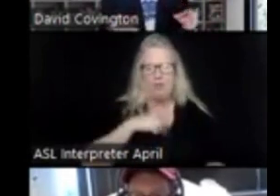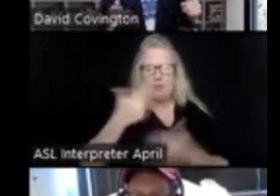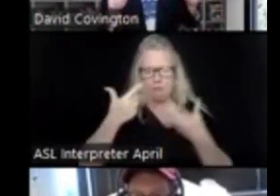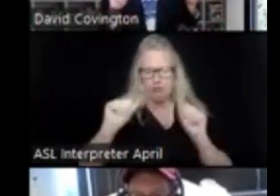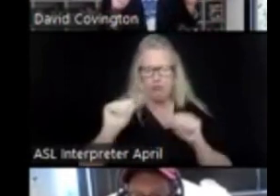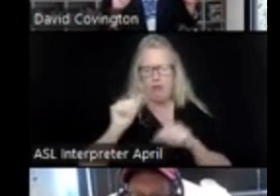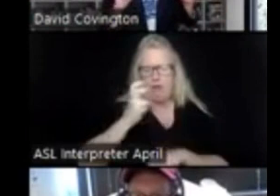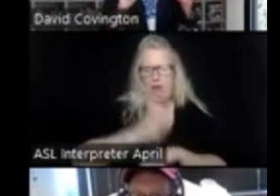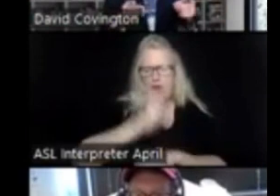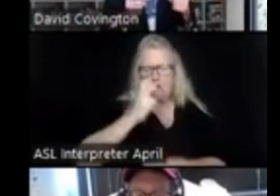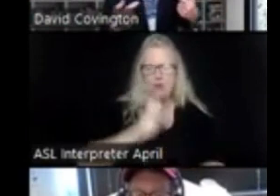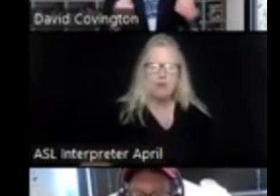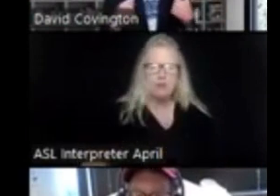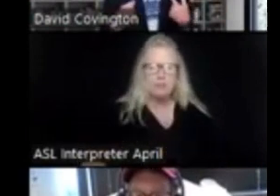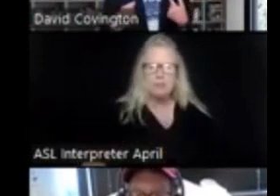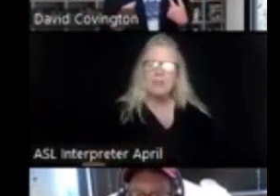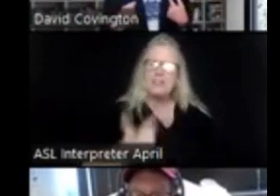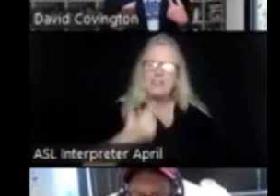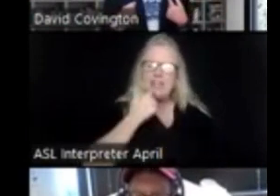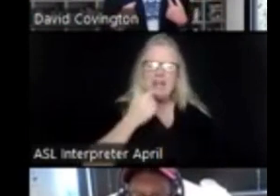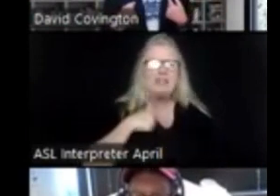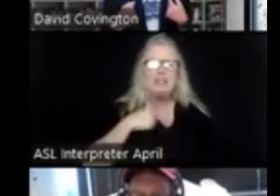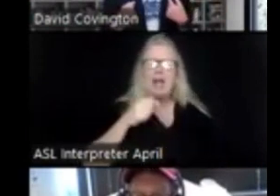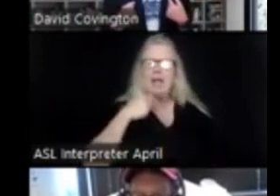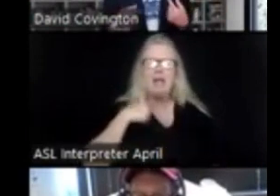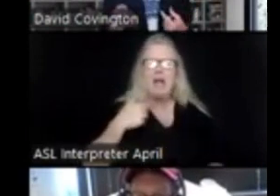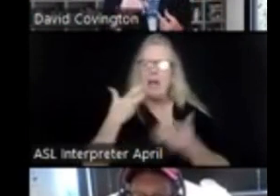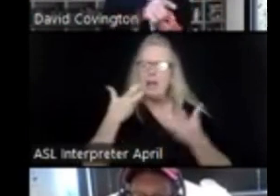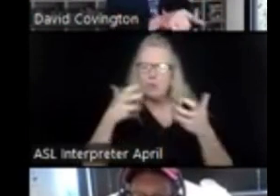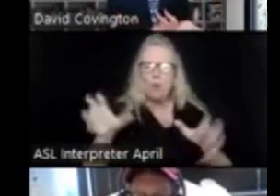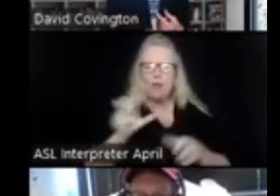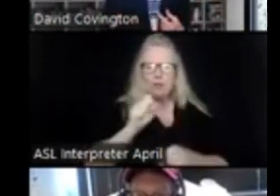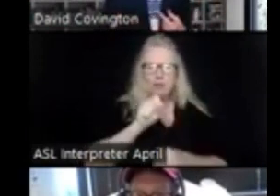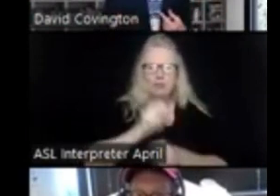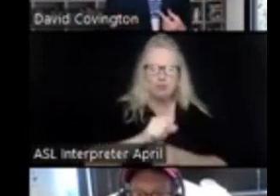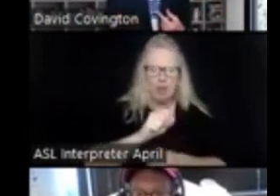THEY SAID IT IS NOT THAT I DON'T WANT A JOB, IT IS